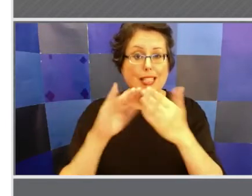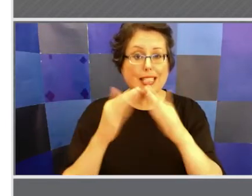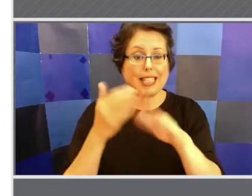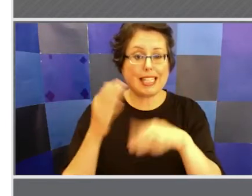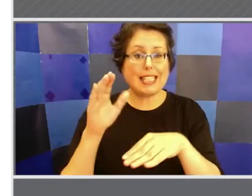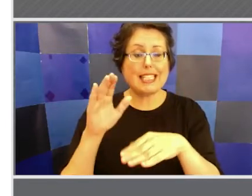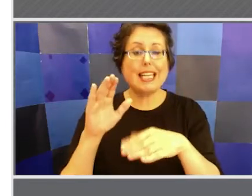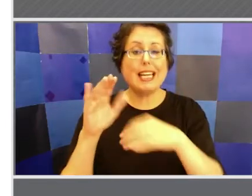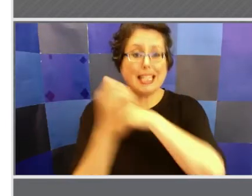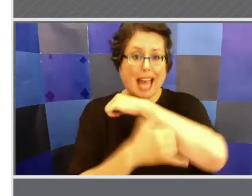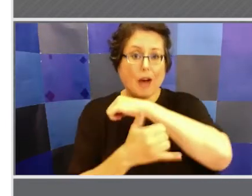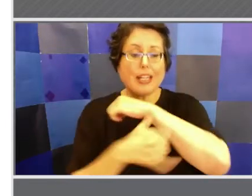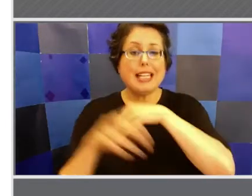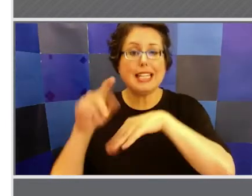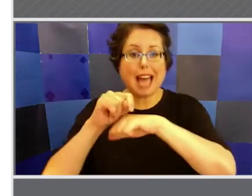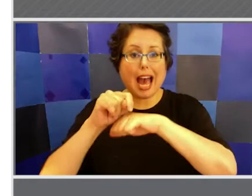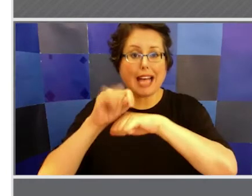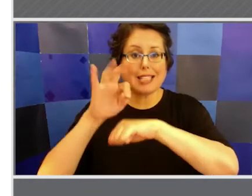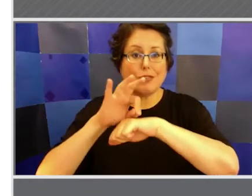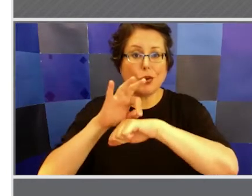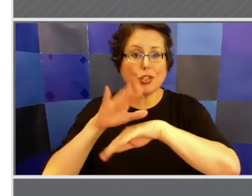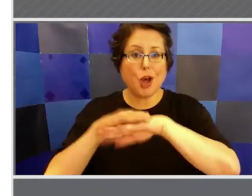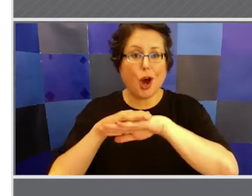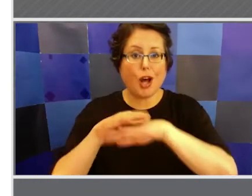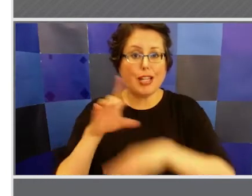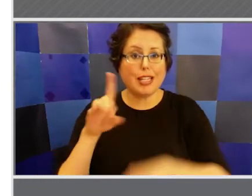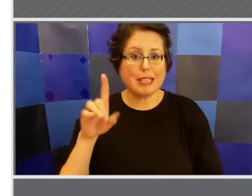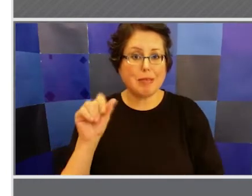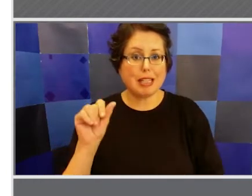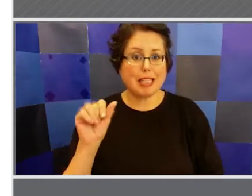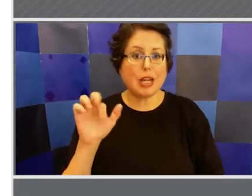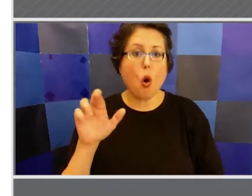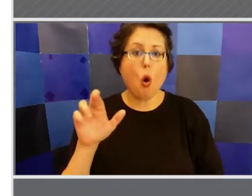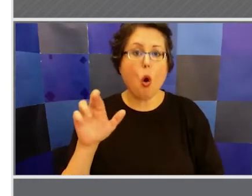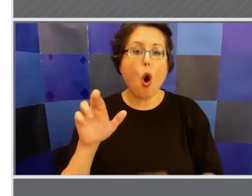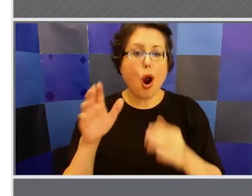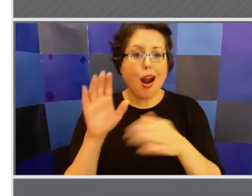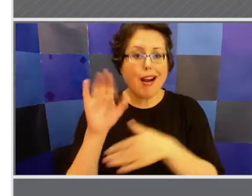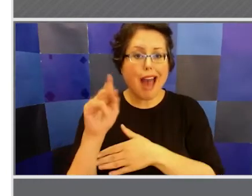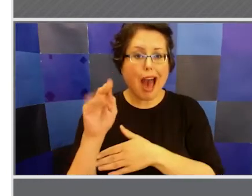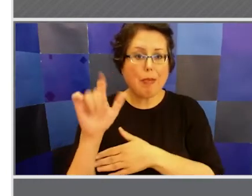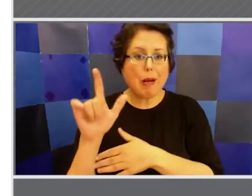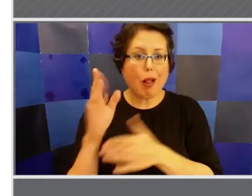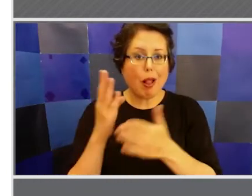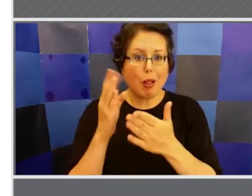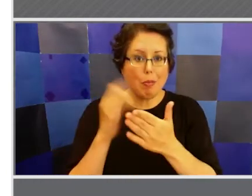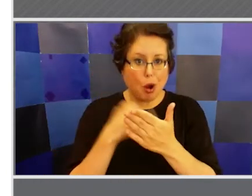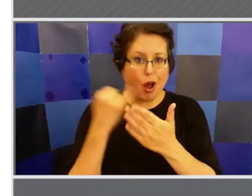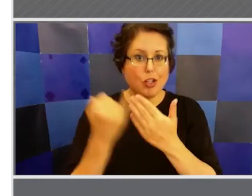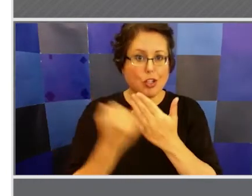Force on Disabilities, or whether that's through capital projects through things that you know